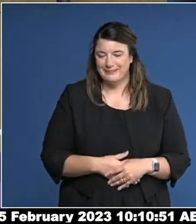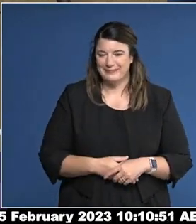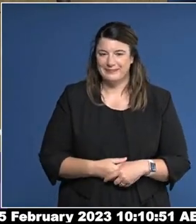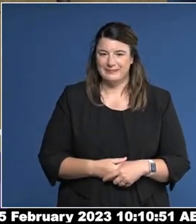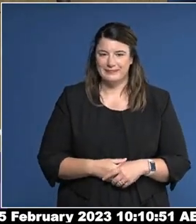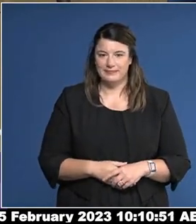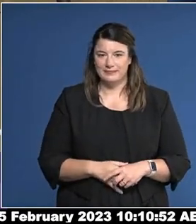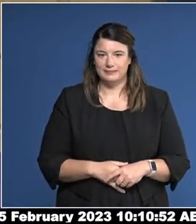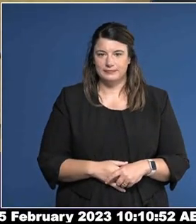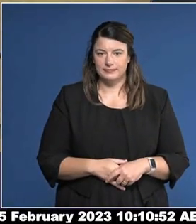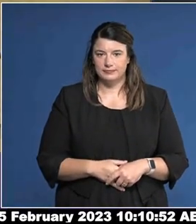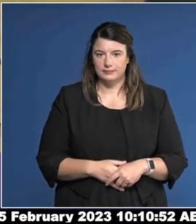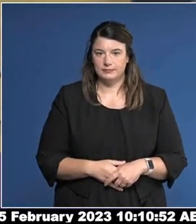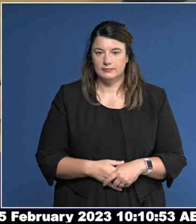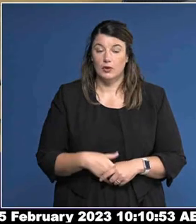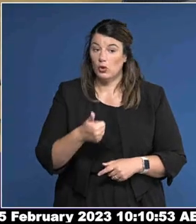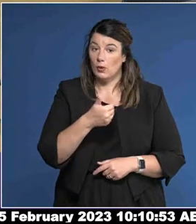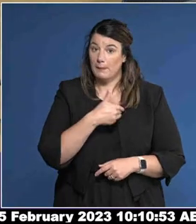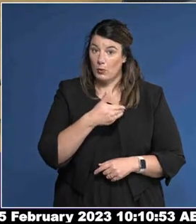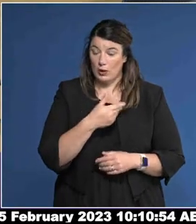Good morning, Commissioners, and good morning to everybody following the